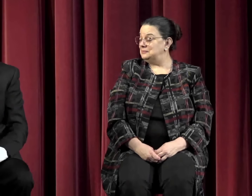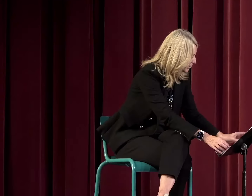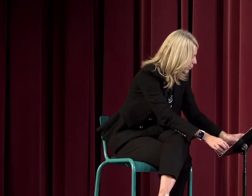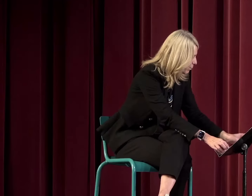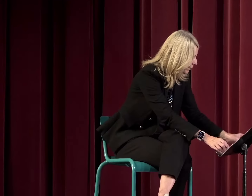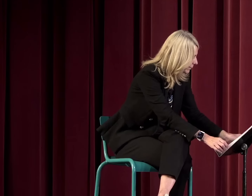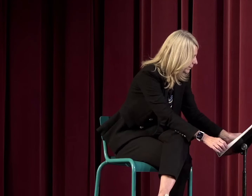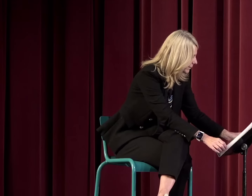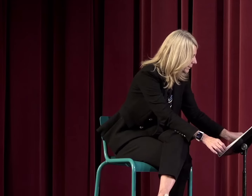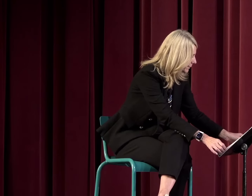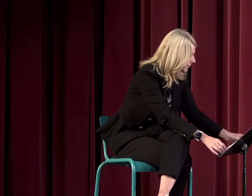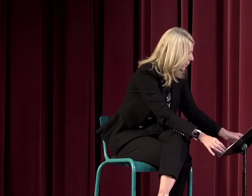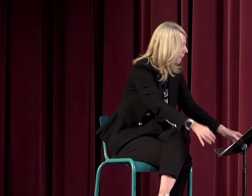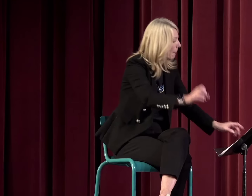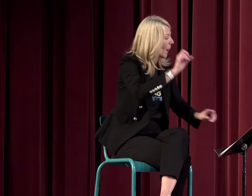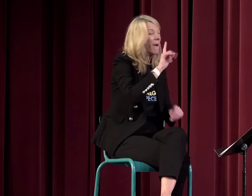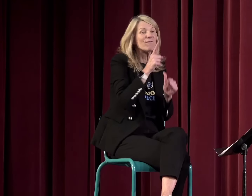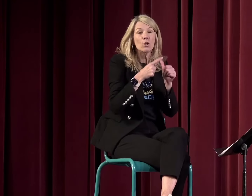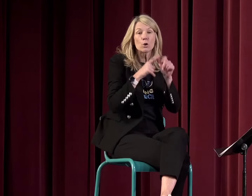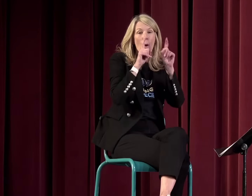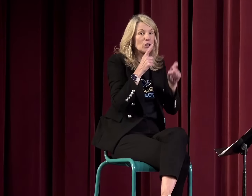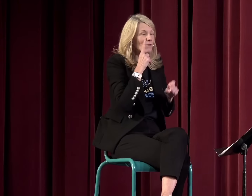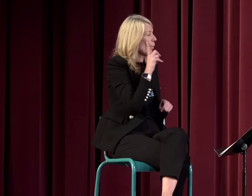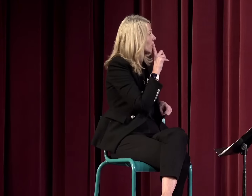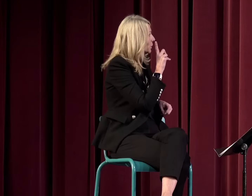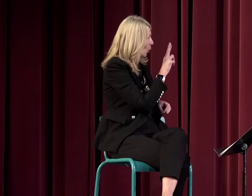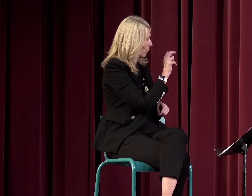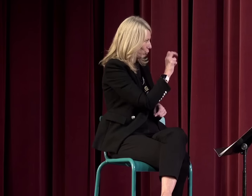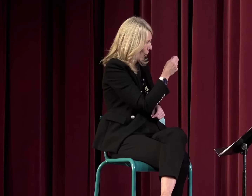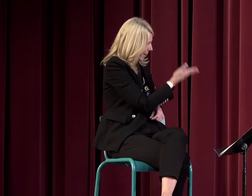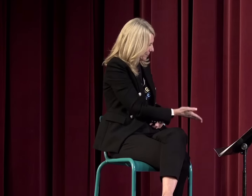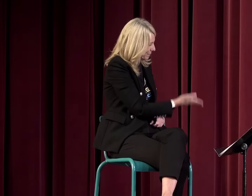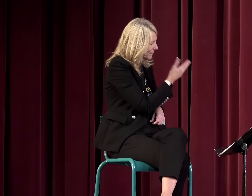So first question is for Dr. Braun.